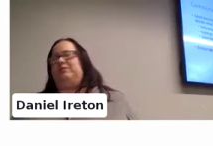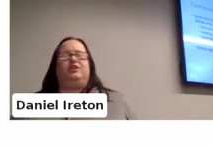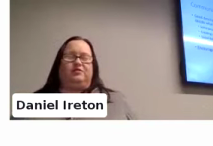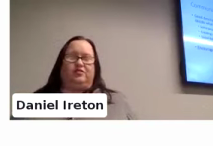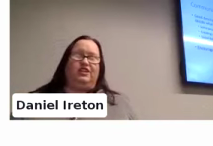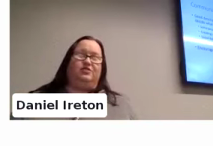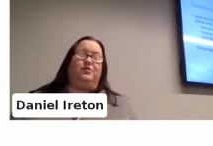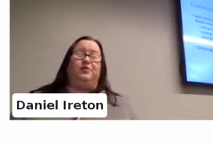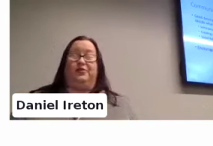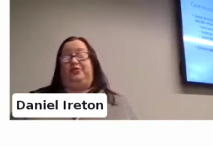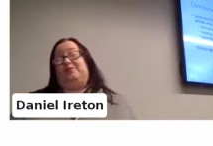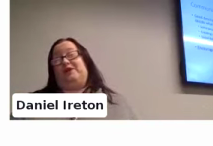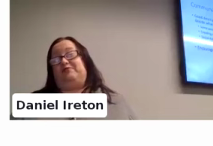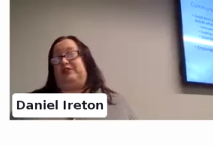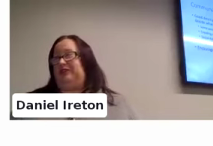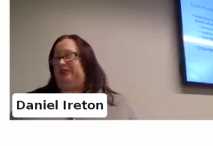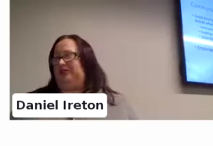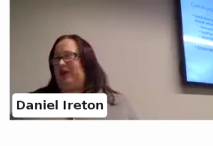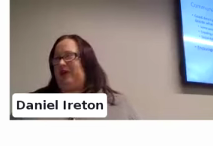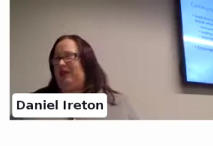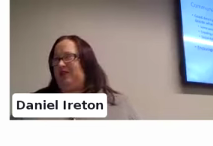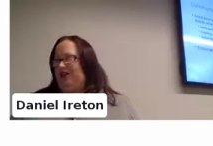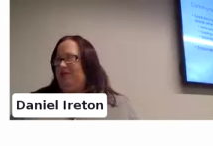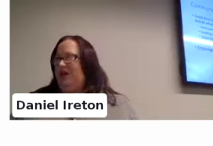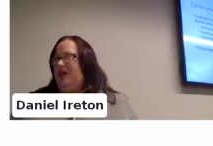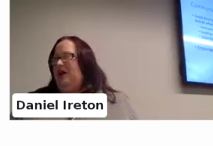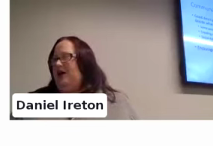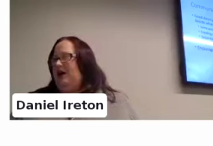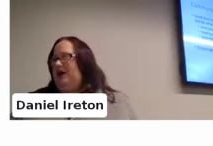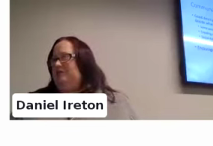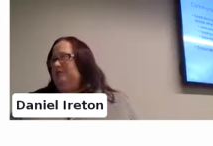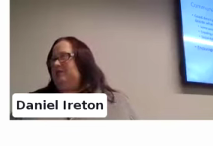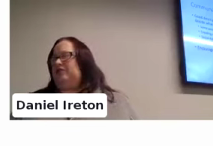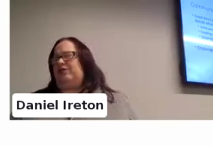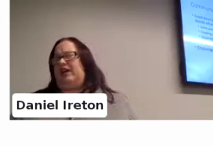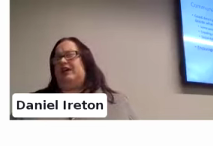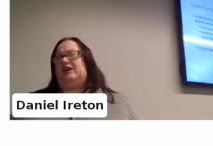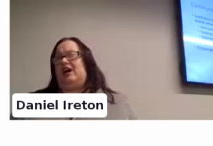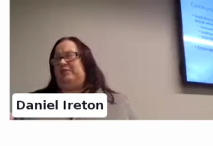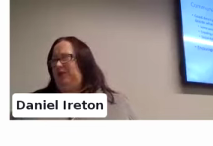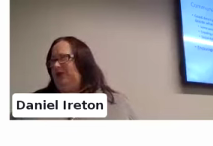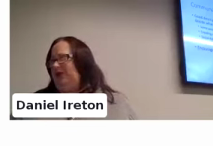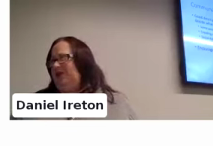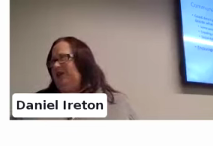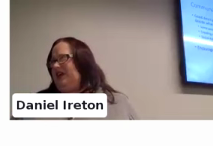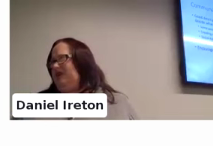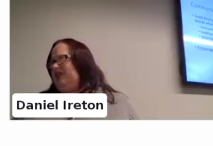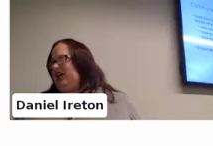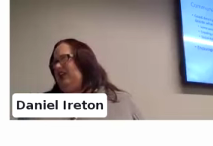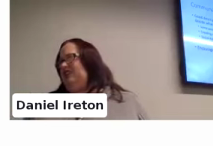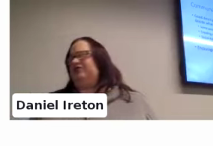And so communicating about what to dmpt a game goes a long ways towards creating that welcome. So some people are not crazy about ambiguous or changing rules.